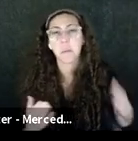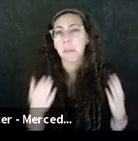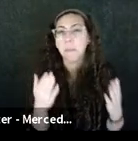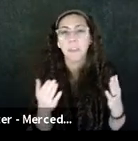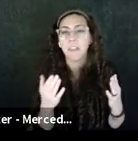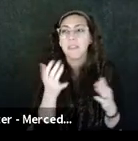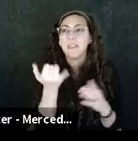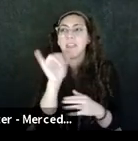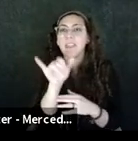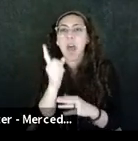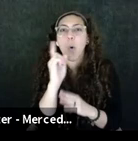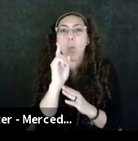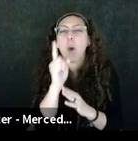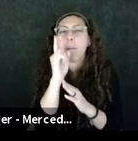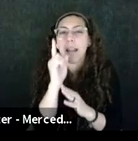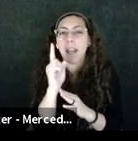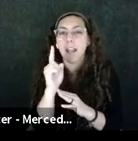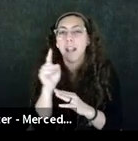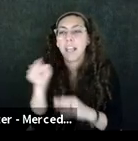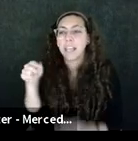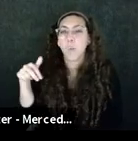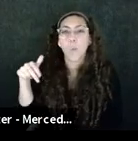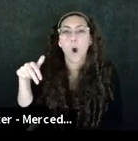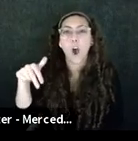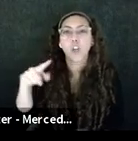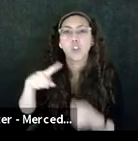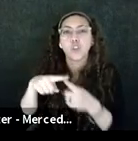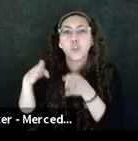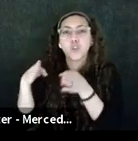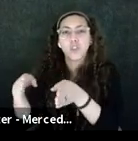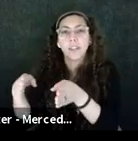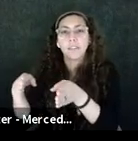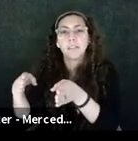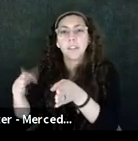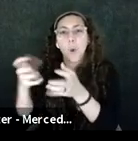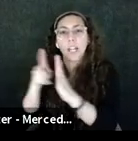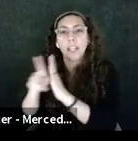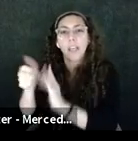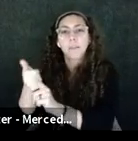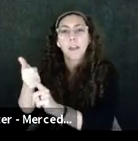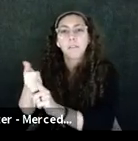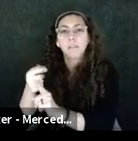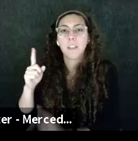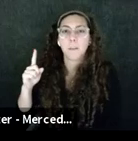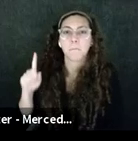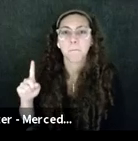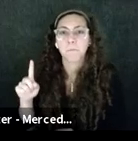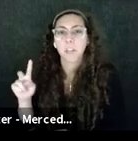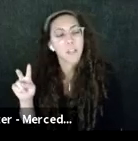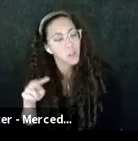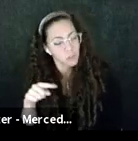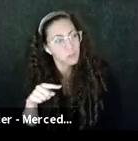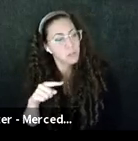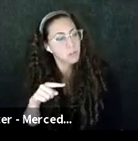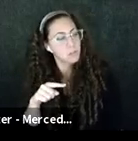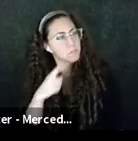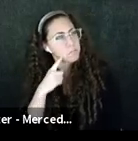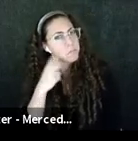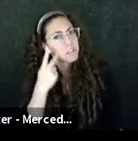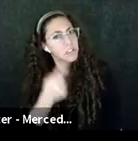Jason Williams: To just walk into the street right and they see one person. And that's that one flash of Oh maybe I maybe it's not all bad. So